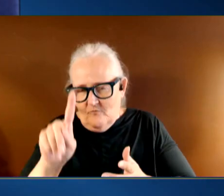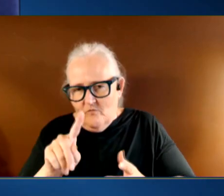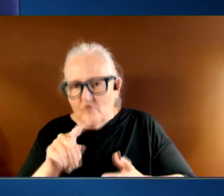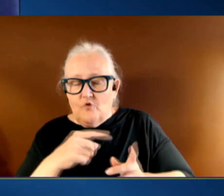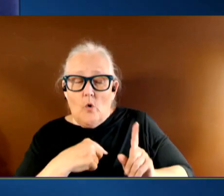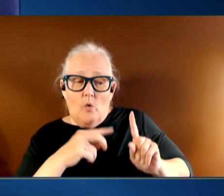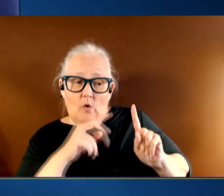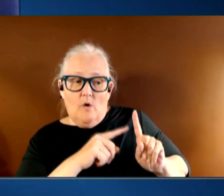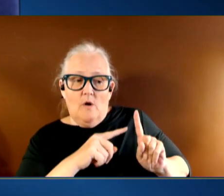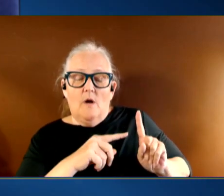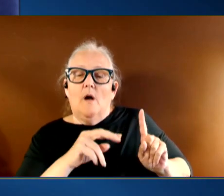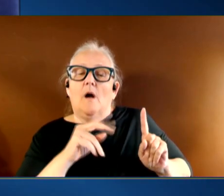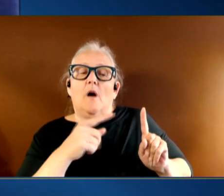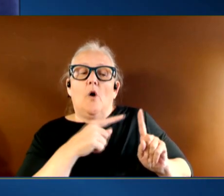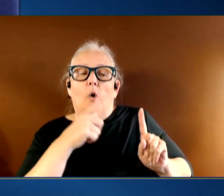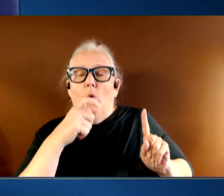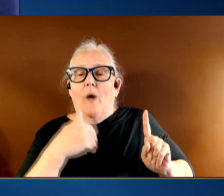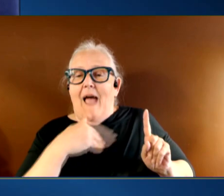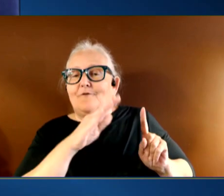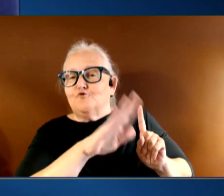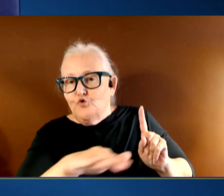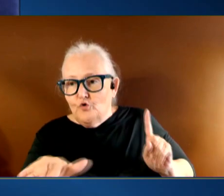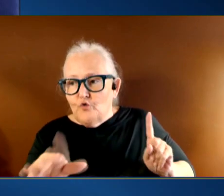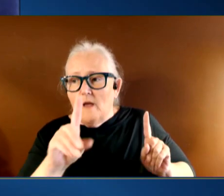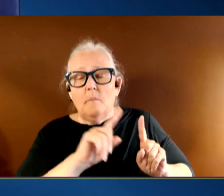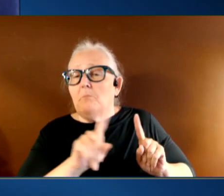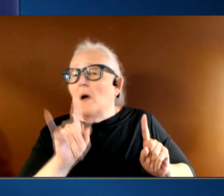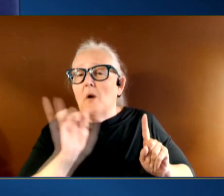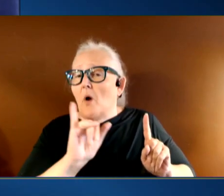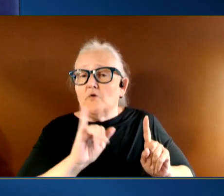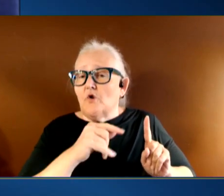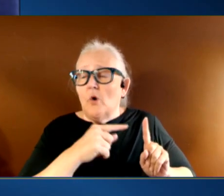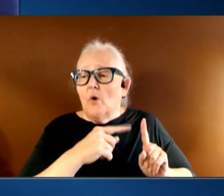with sickle cell disease, but someone that is involved over the course of a lifetime.